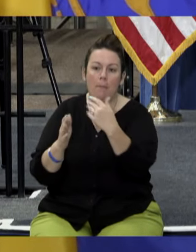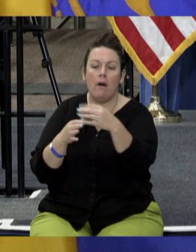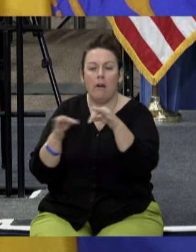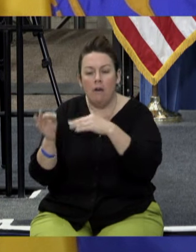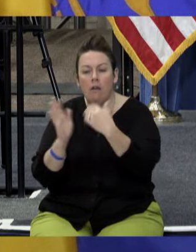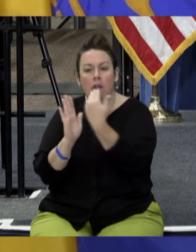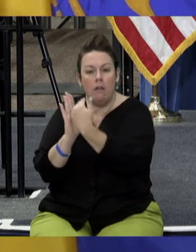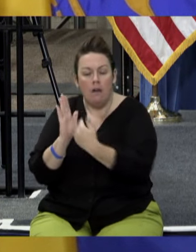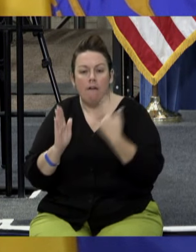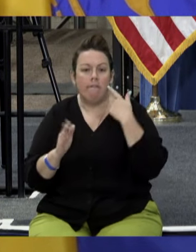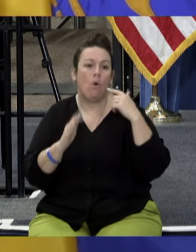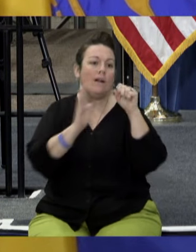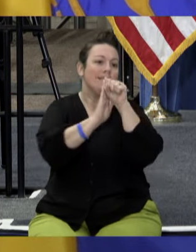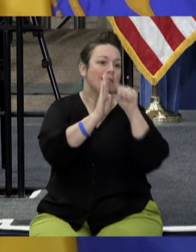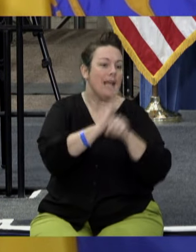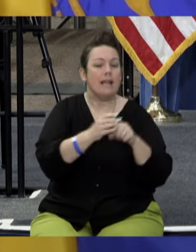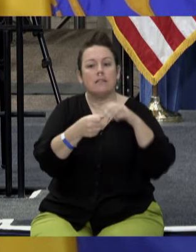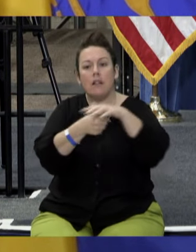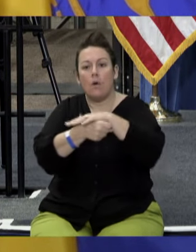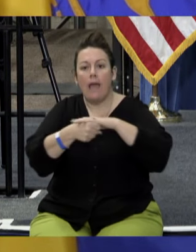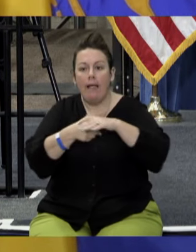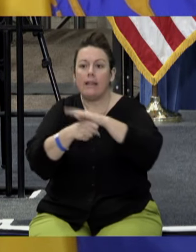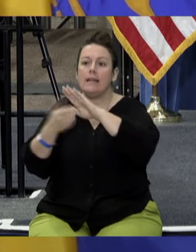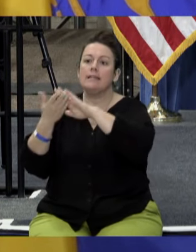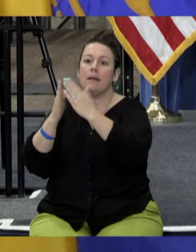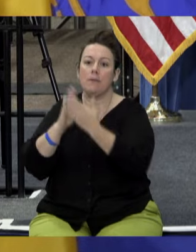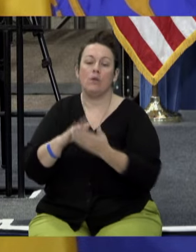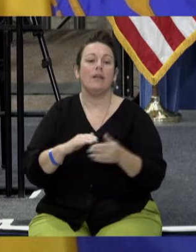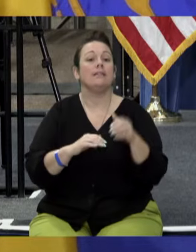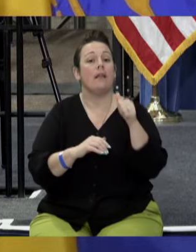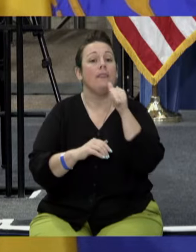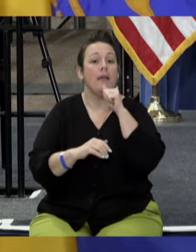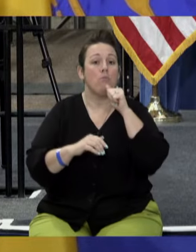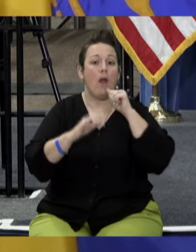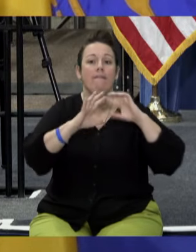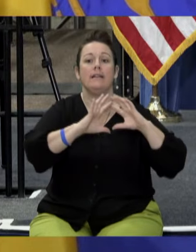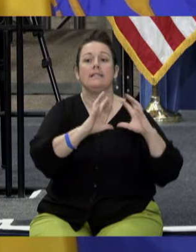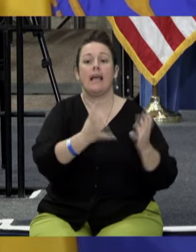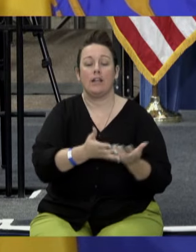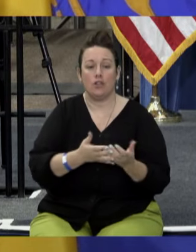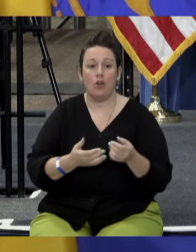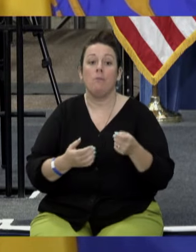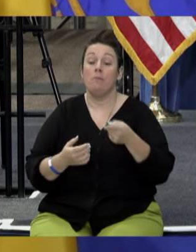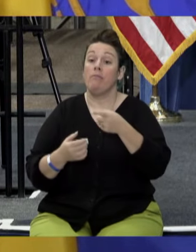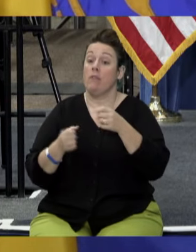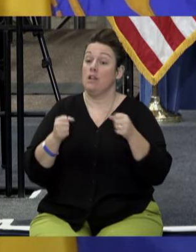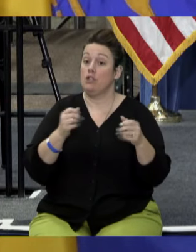communities, and the private sector. The strategy was developed jointly by these